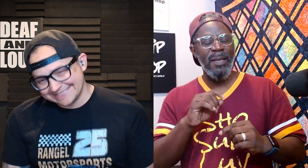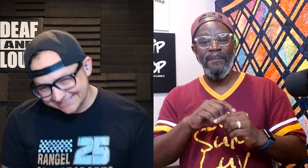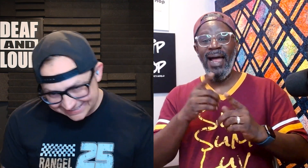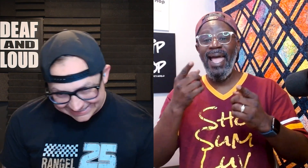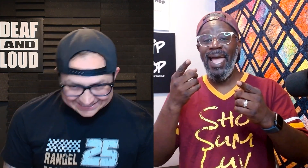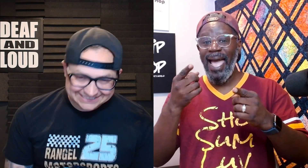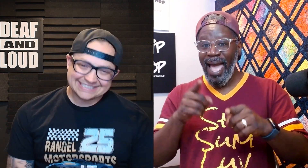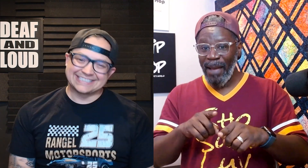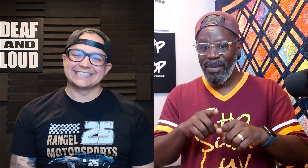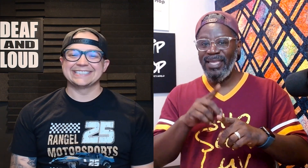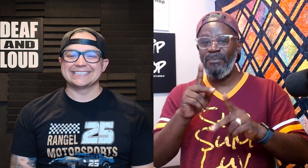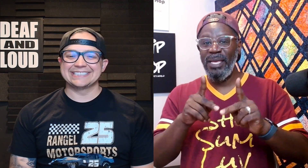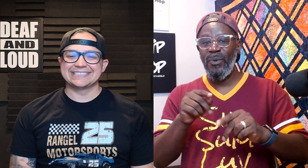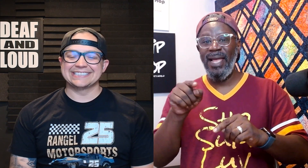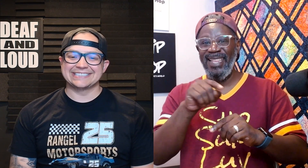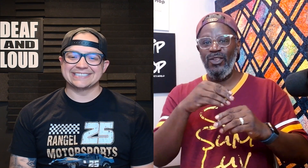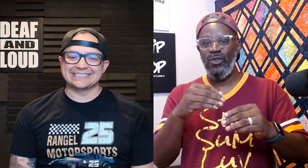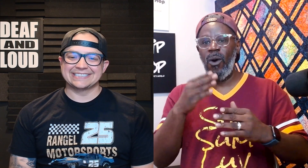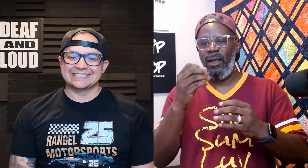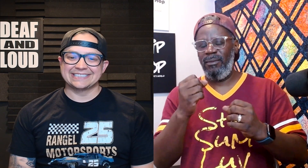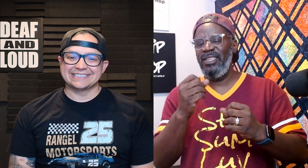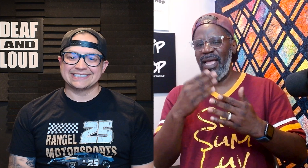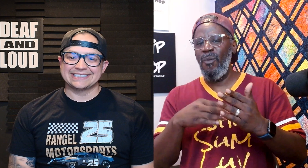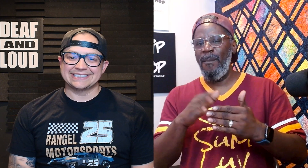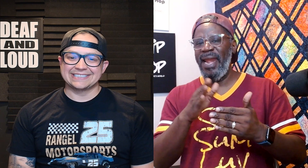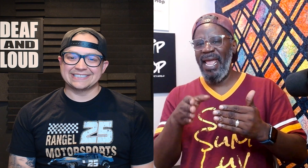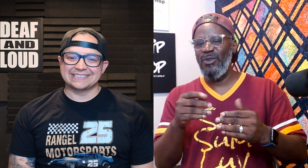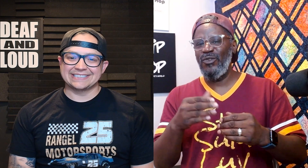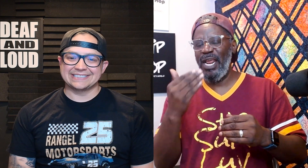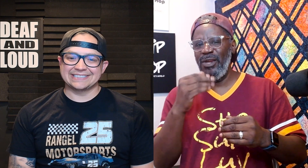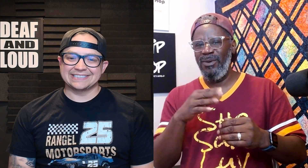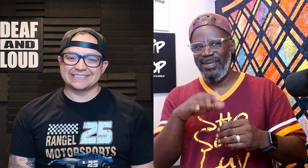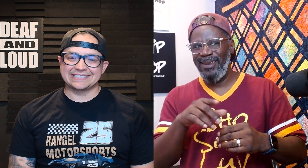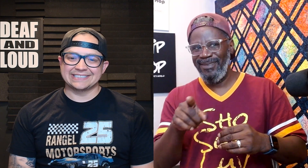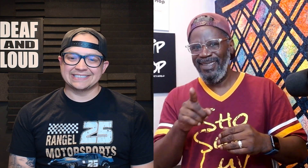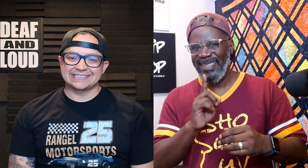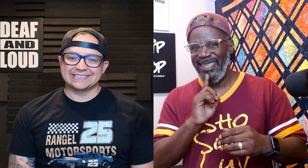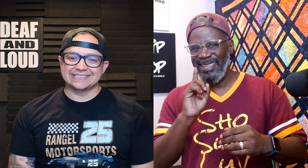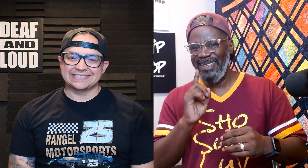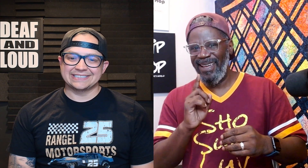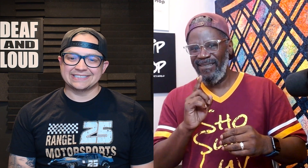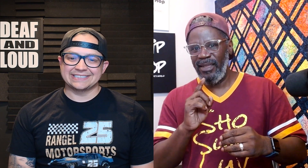But it happened that of the people in the store, some were my neighbors, so they knew and they said, "He is Deaf."